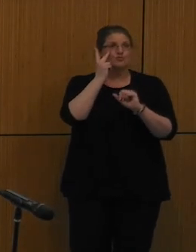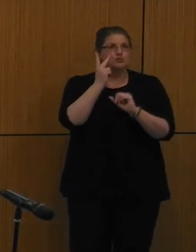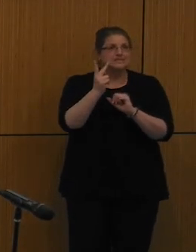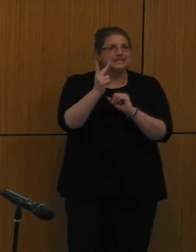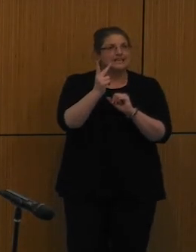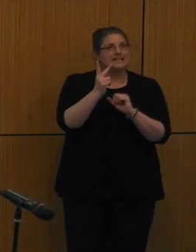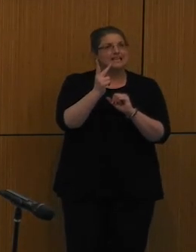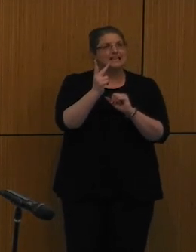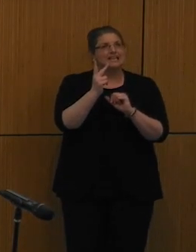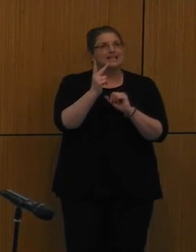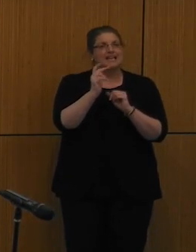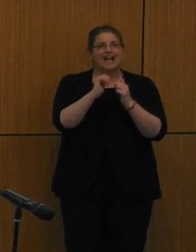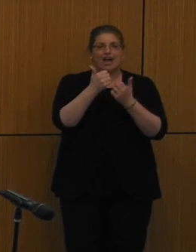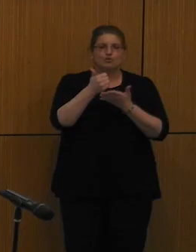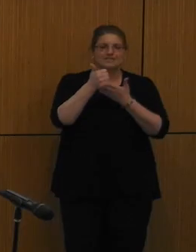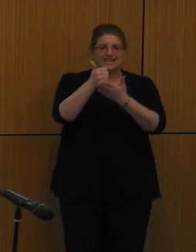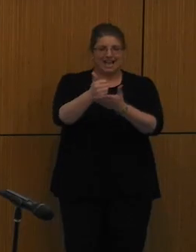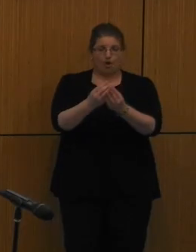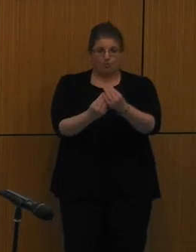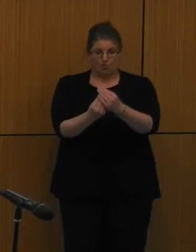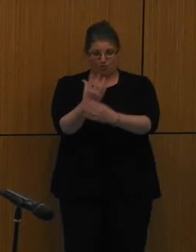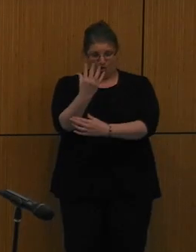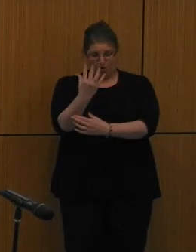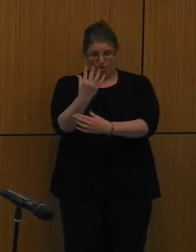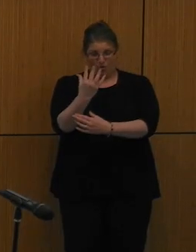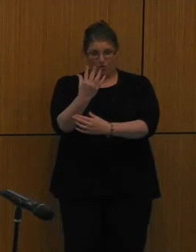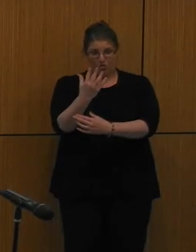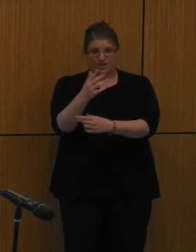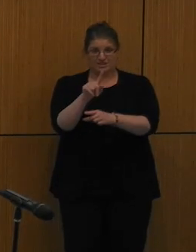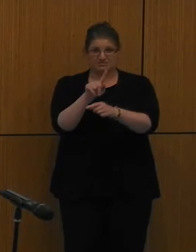these plants grow in places where usually you wouldn't do agriculture, but,